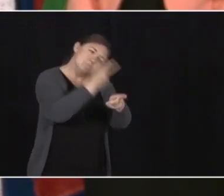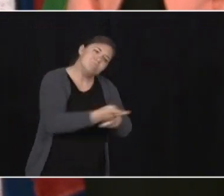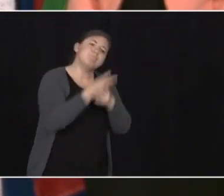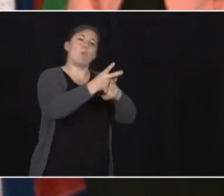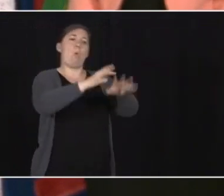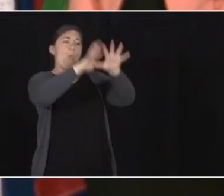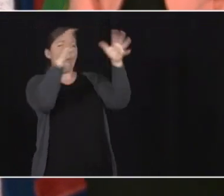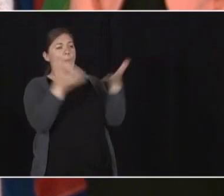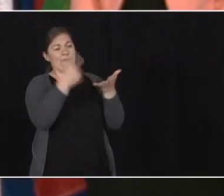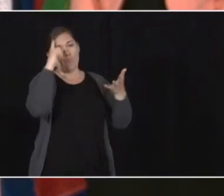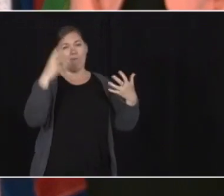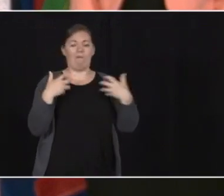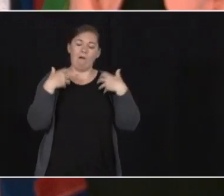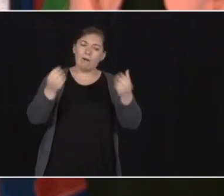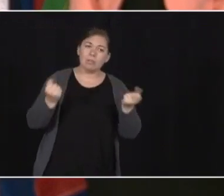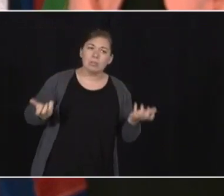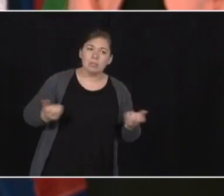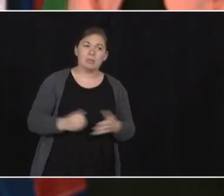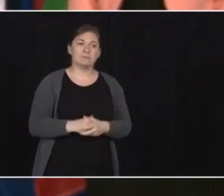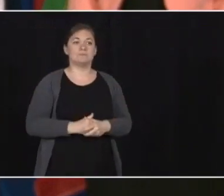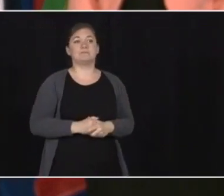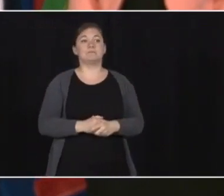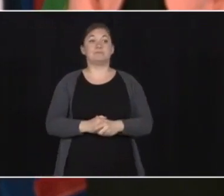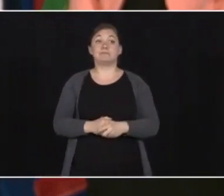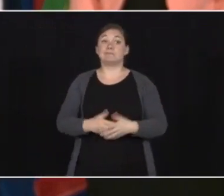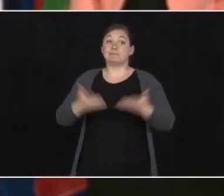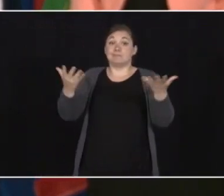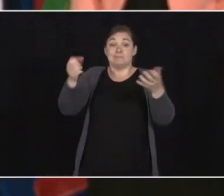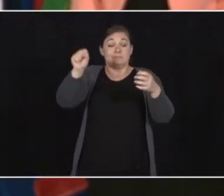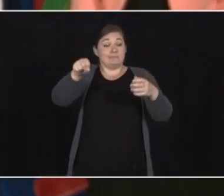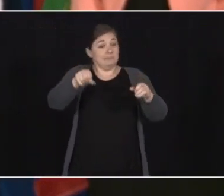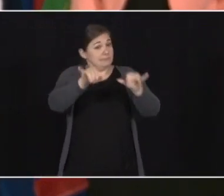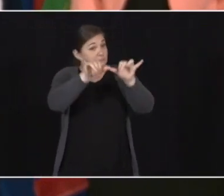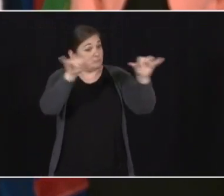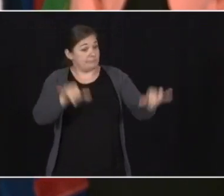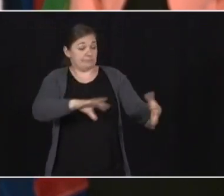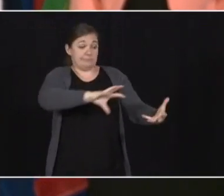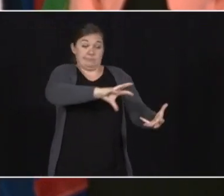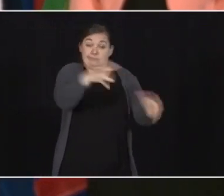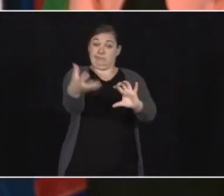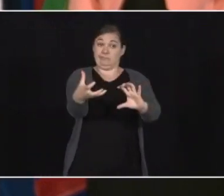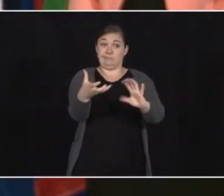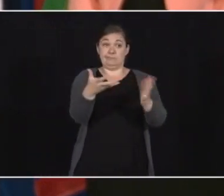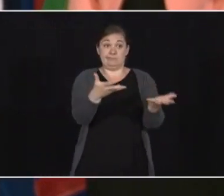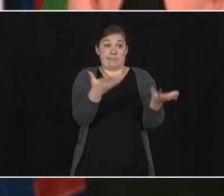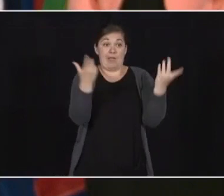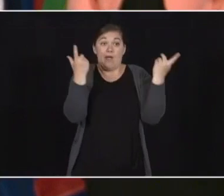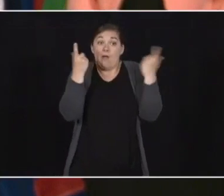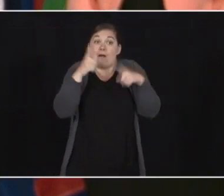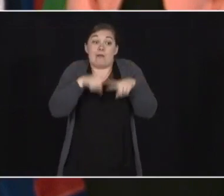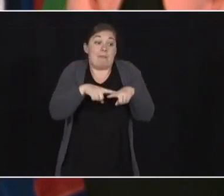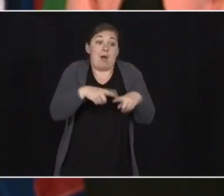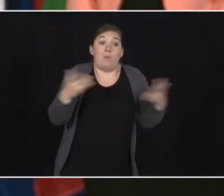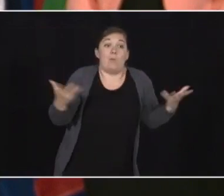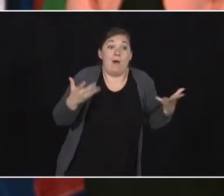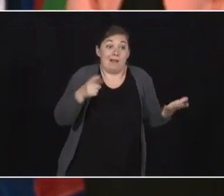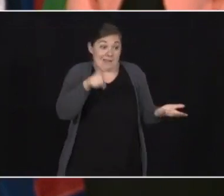to integrate long-term care into the public health system? I can tell you, everything is on the table. I will do whatever it takes.